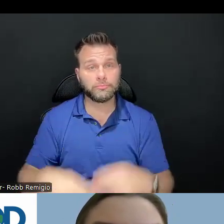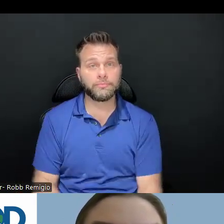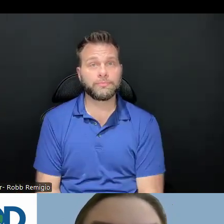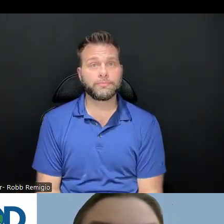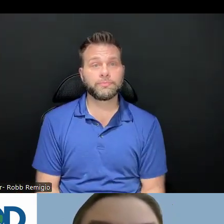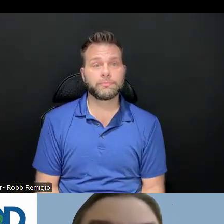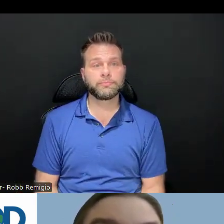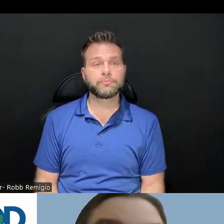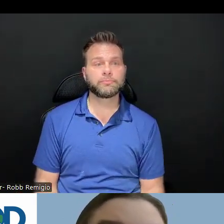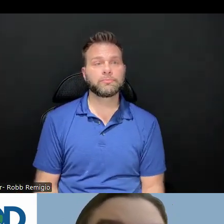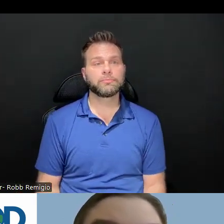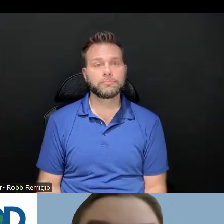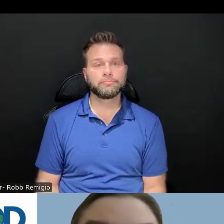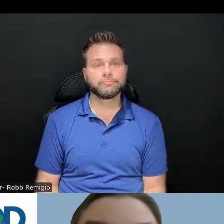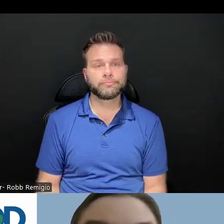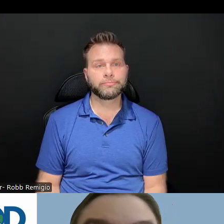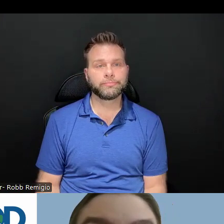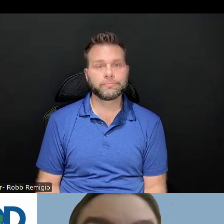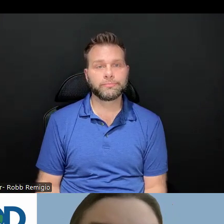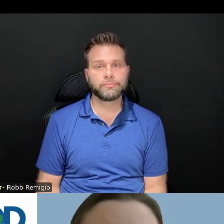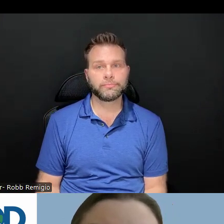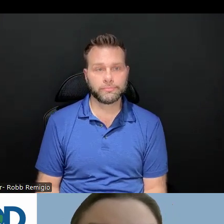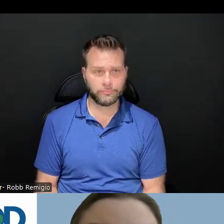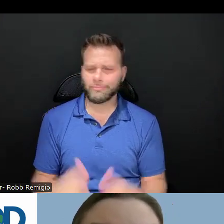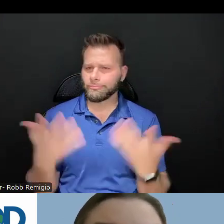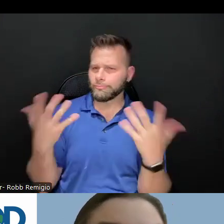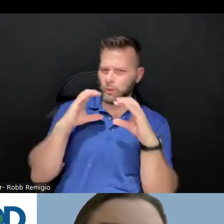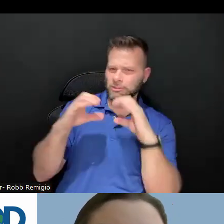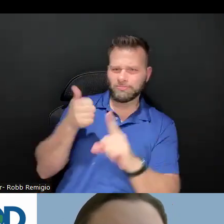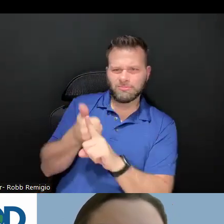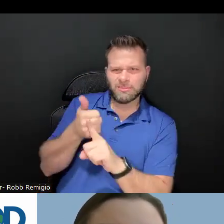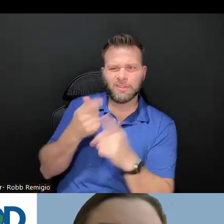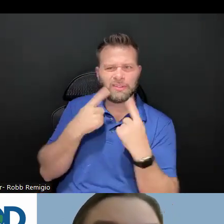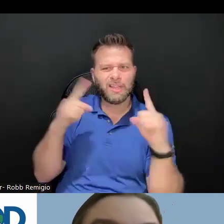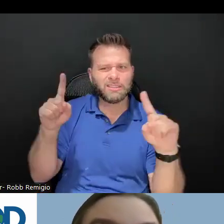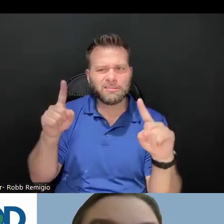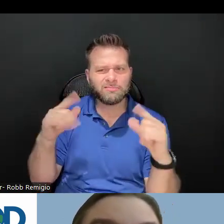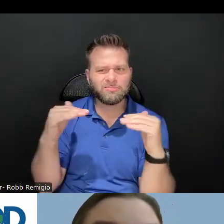So what communication is effective depends on three